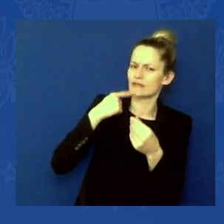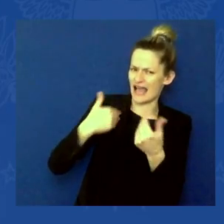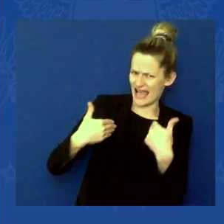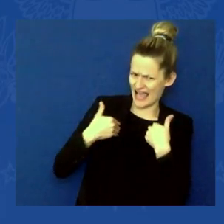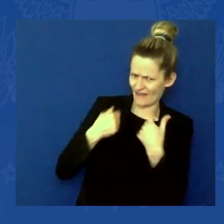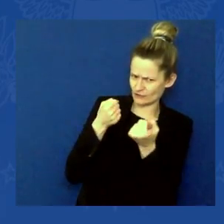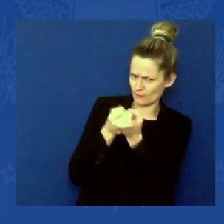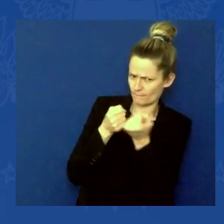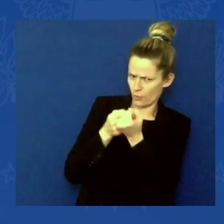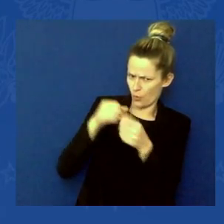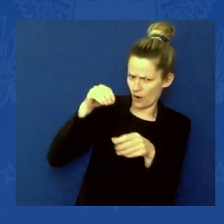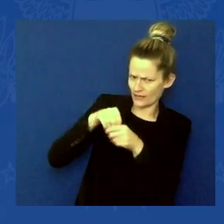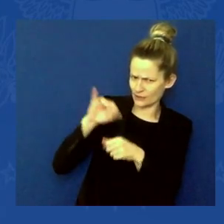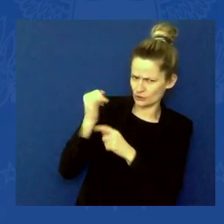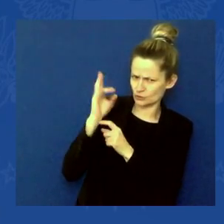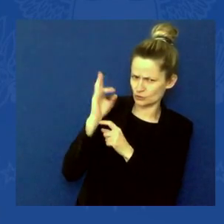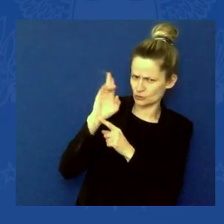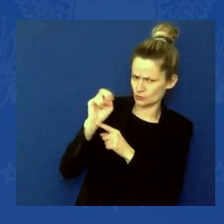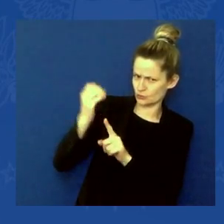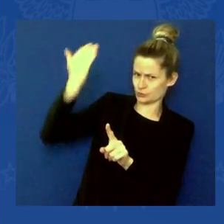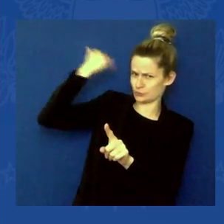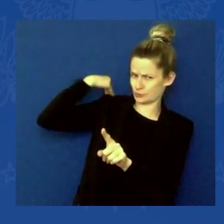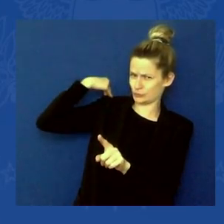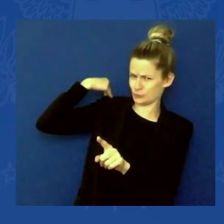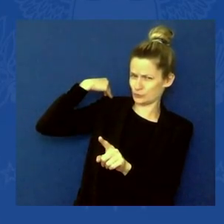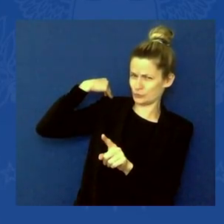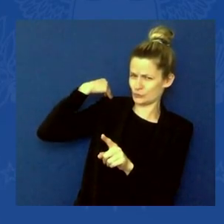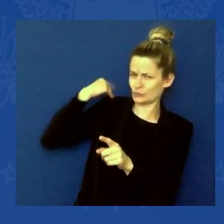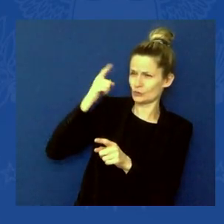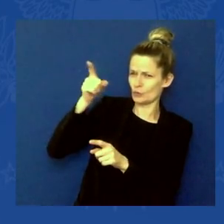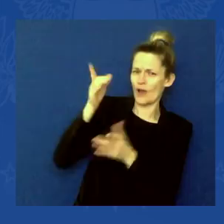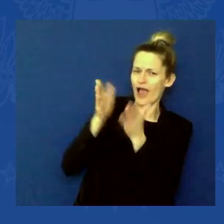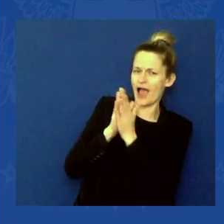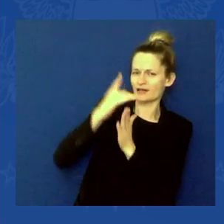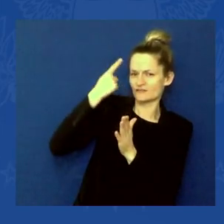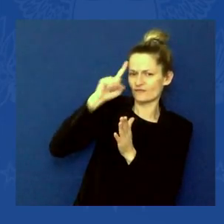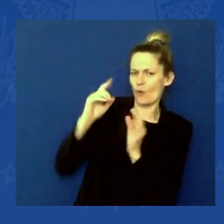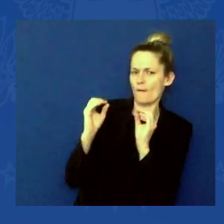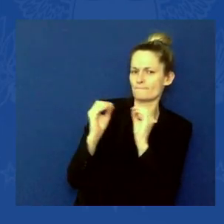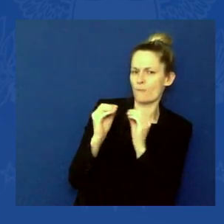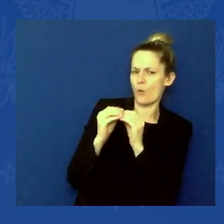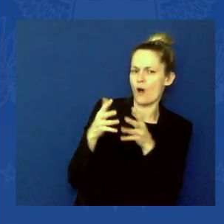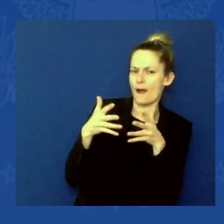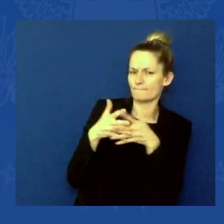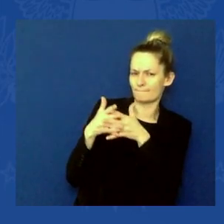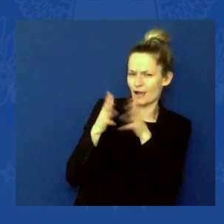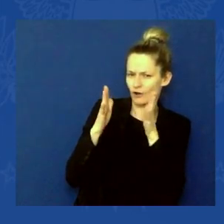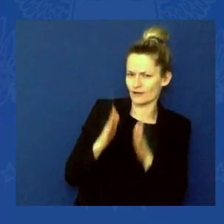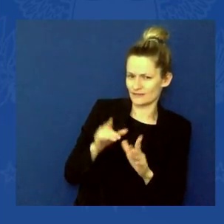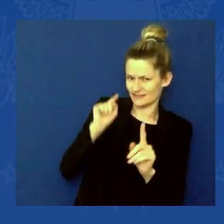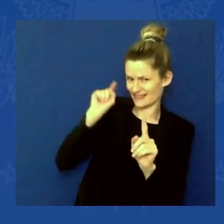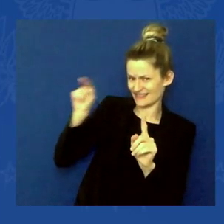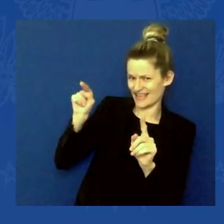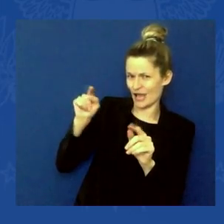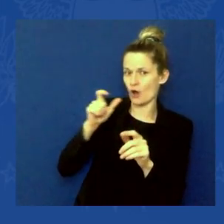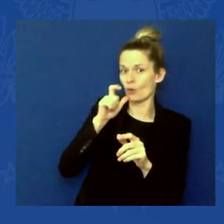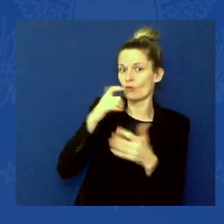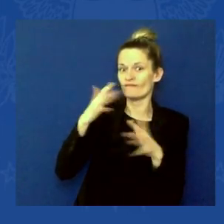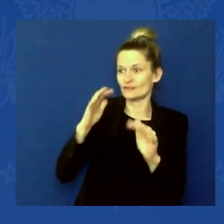or a longer American presence past the August 31st deadline, what will you tell them on Tuesday, sir? The President: I will tell them that we'll see what we can do.